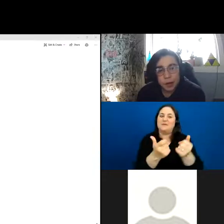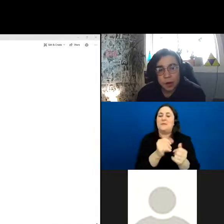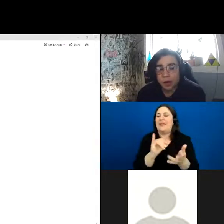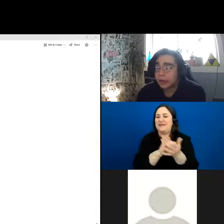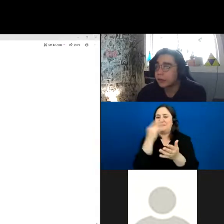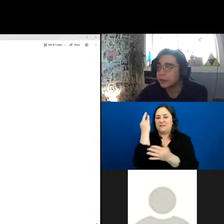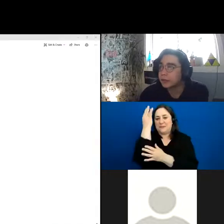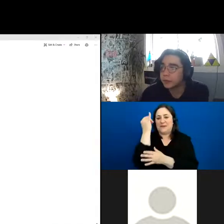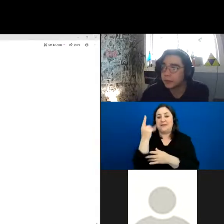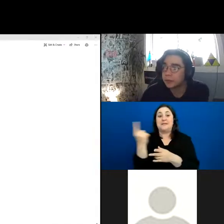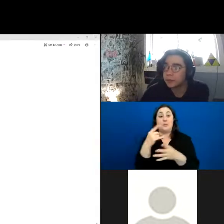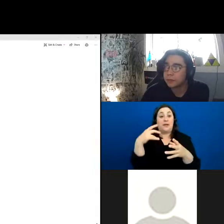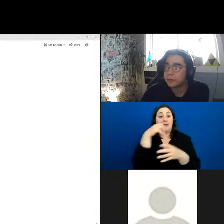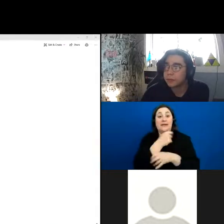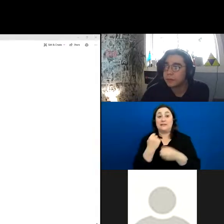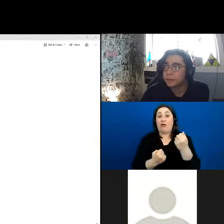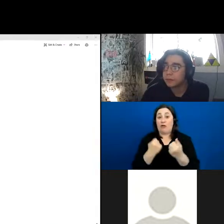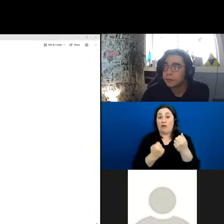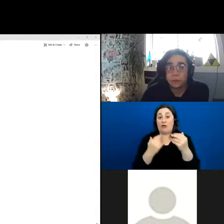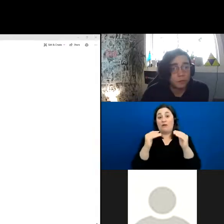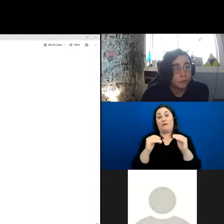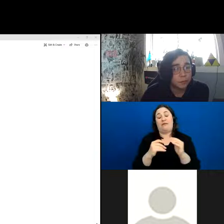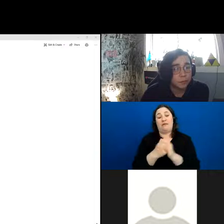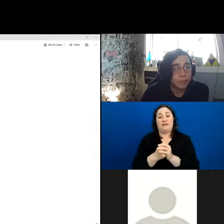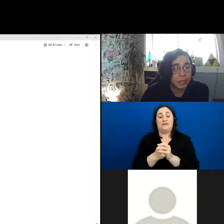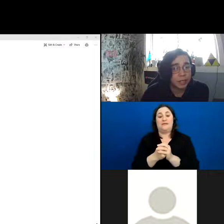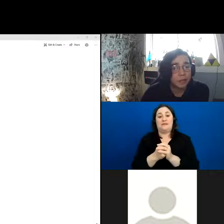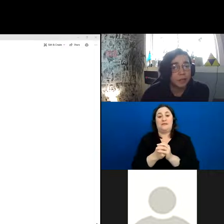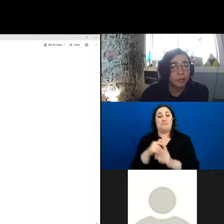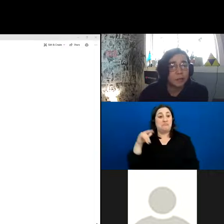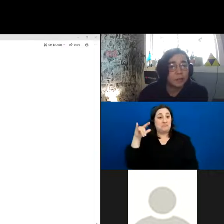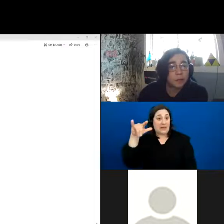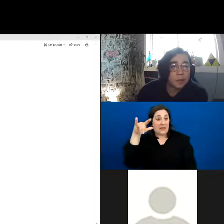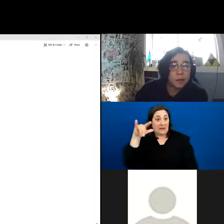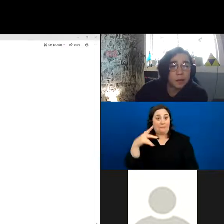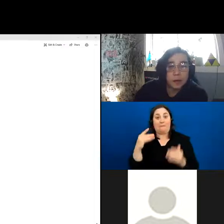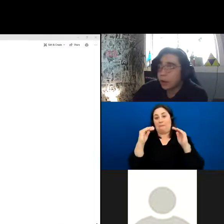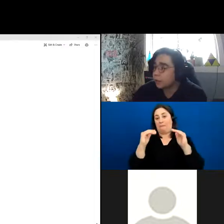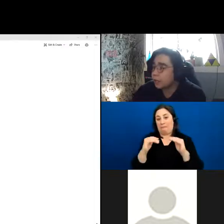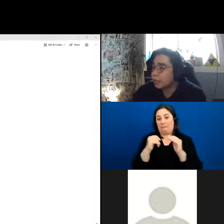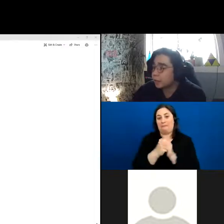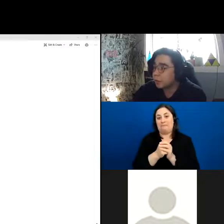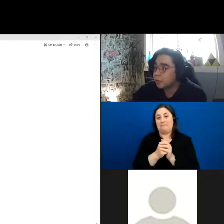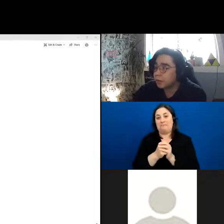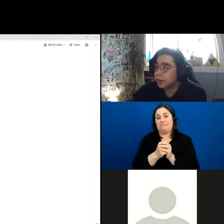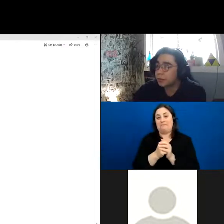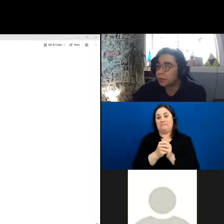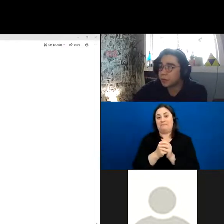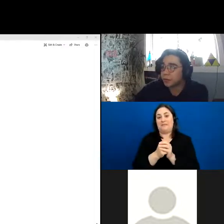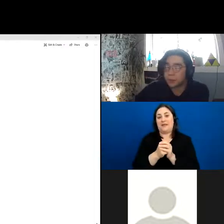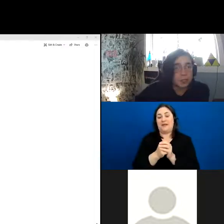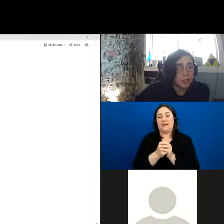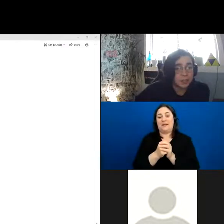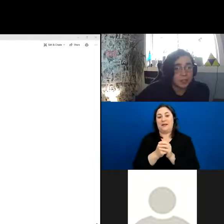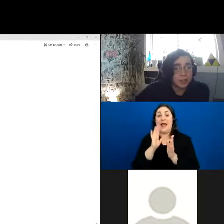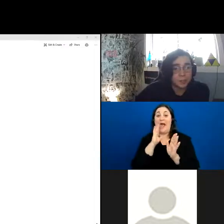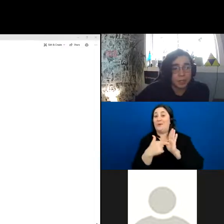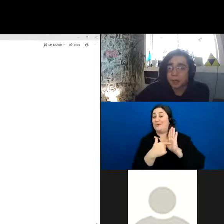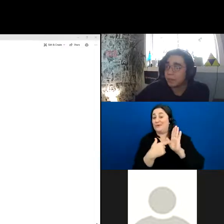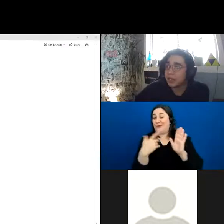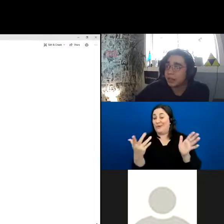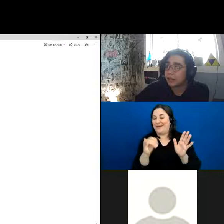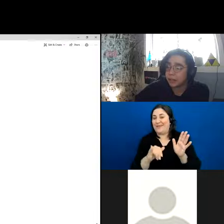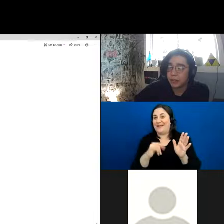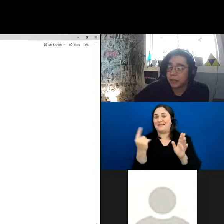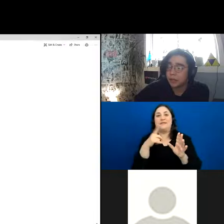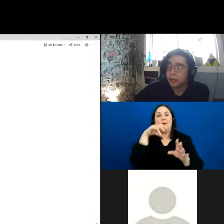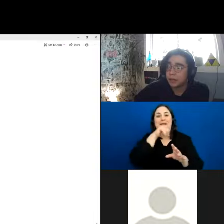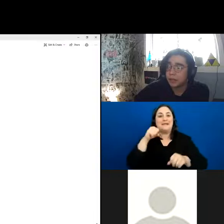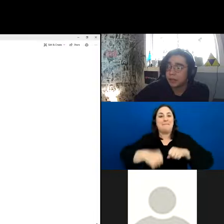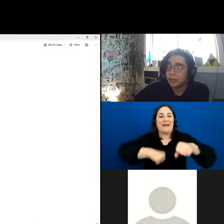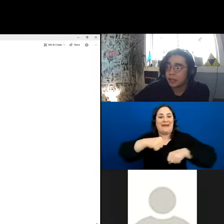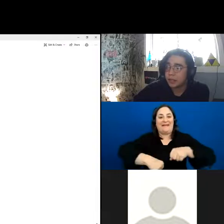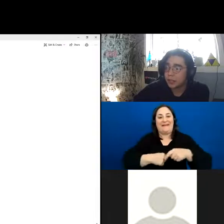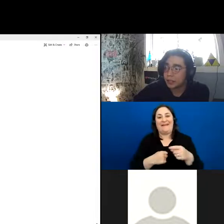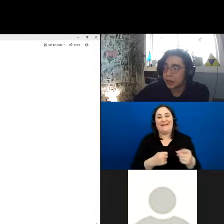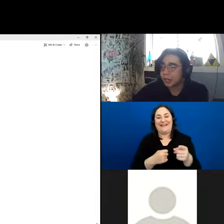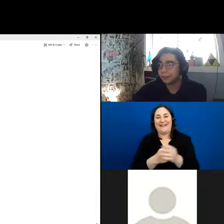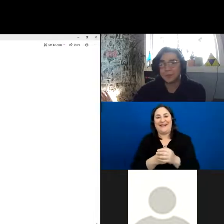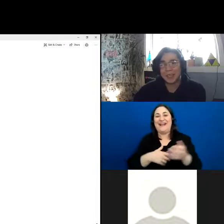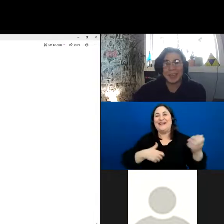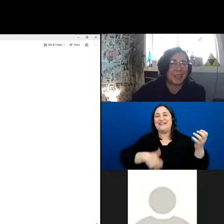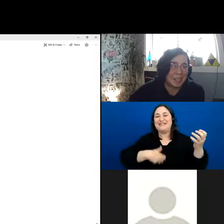Car, Plane. Alright, we’ll move on. I’ll show you what it is. Plane, bike. Guitar head .